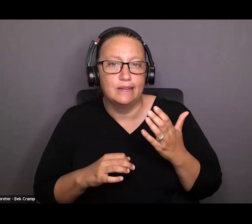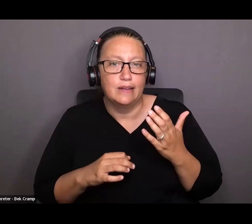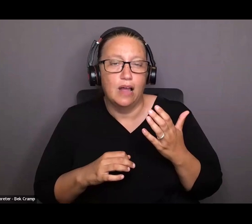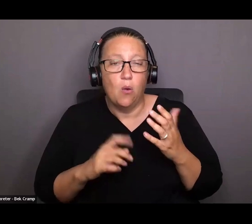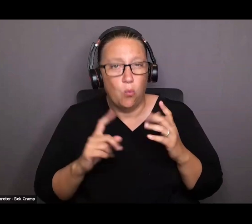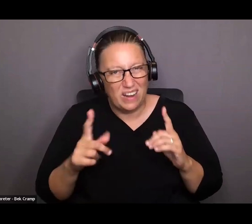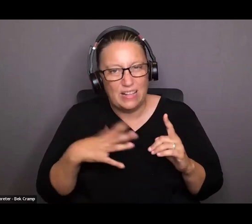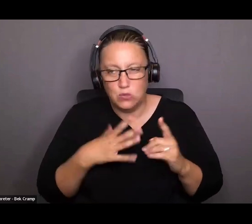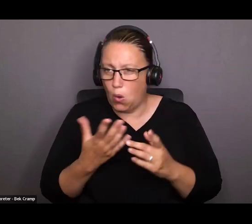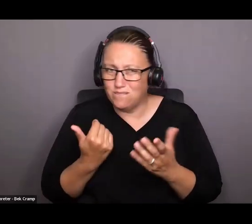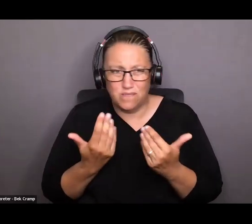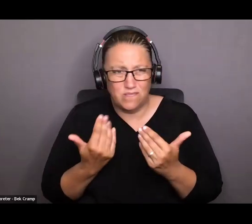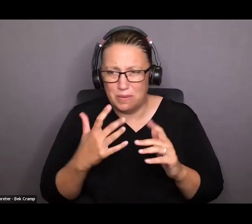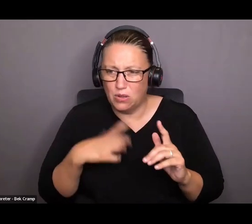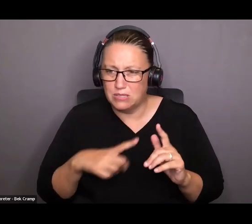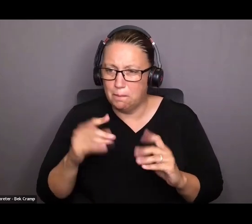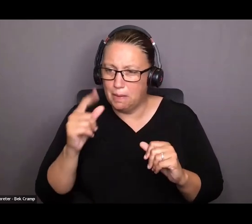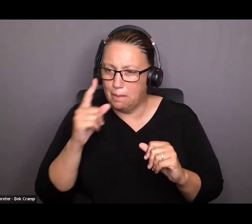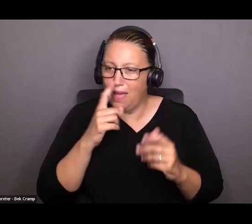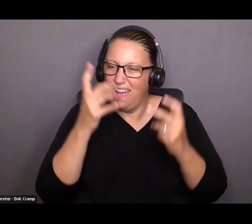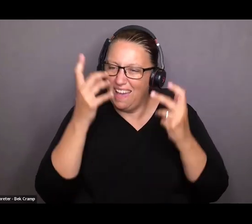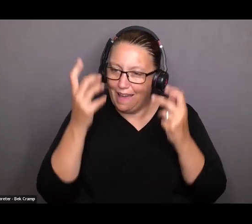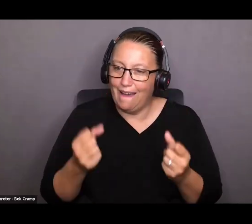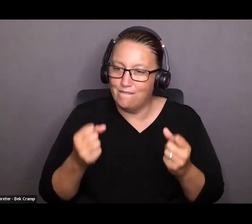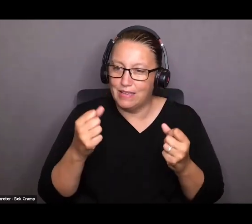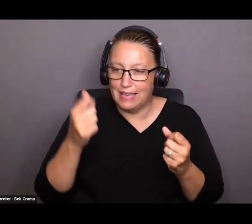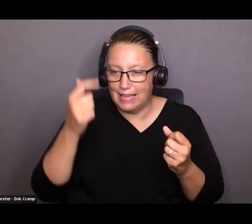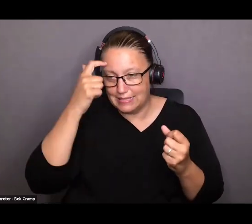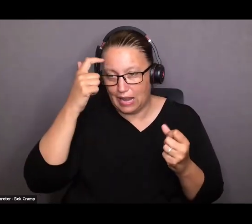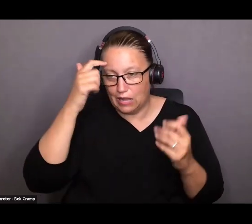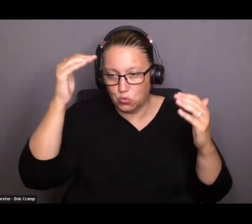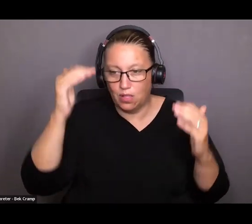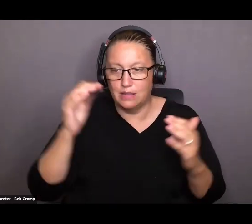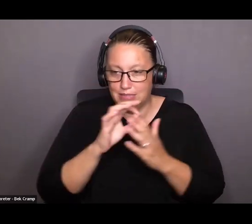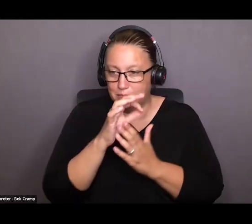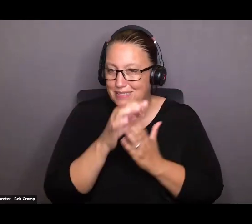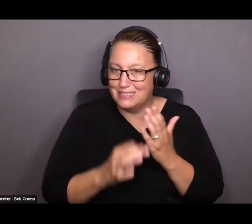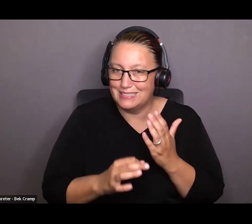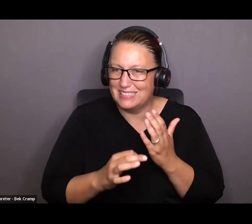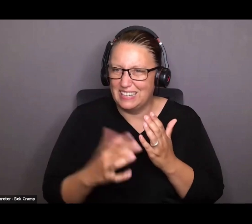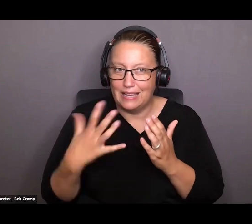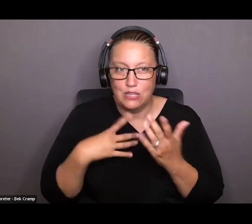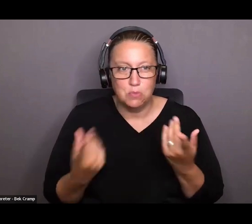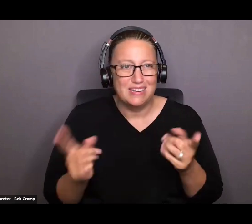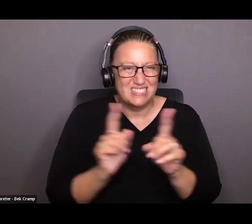with an intellectual disability can participate as co-researchers but also into the do no harm.